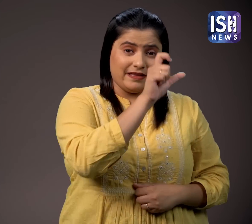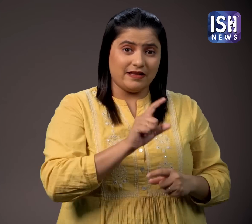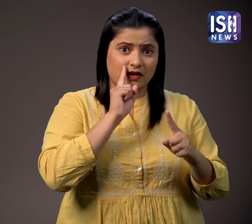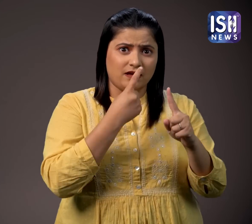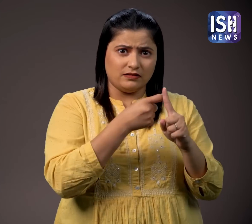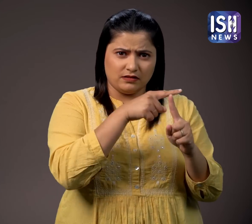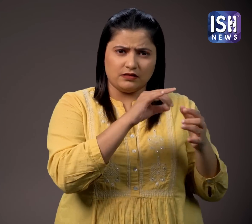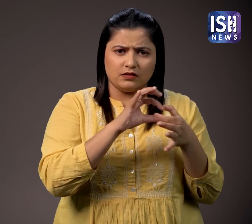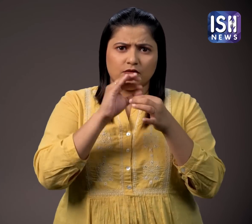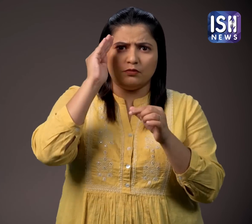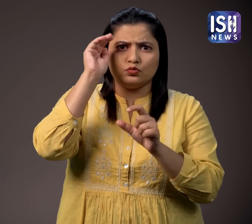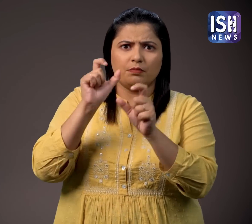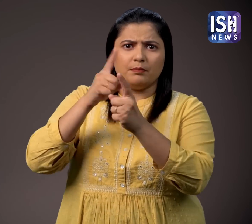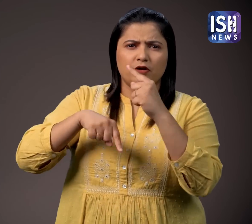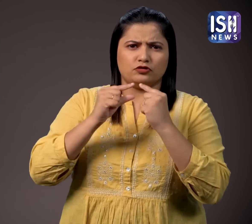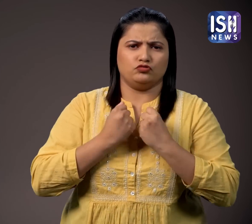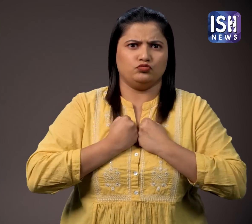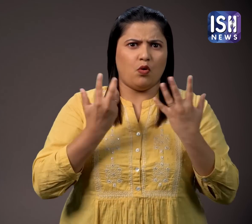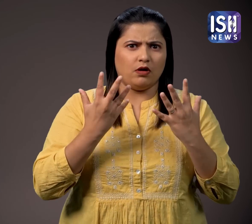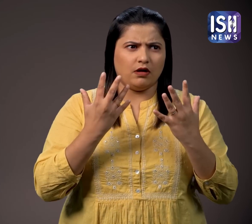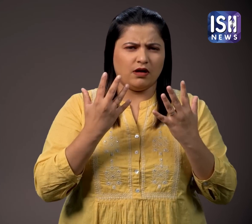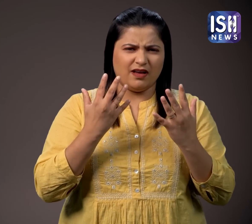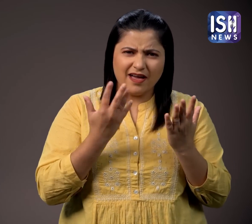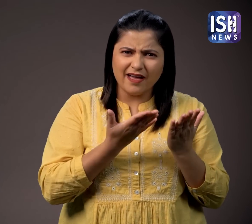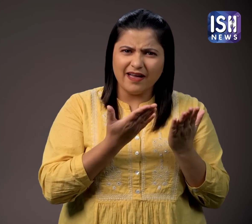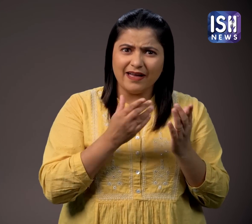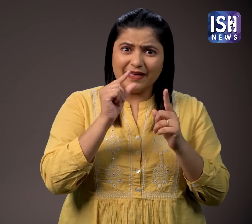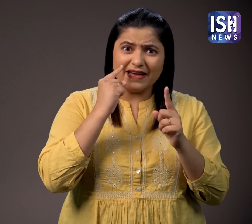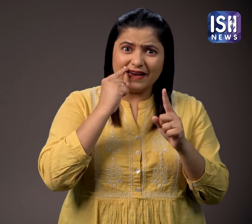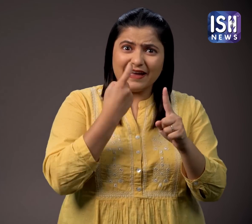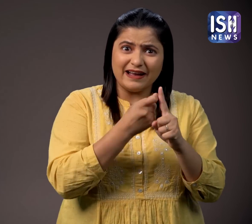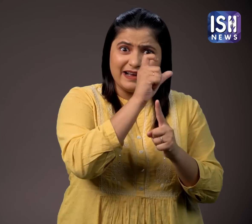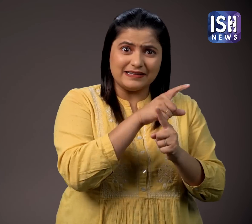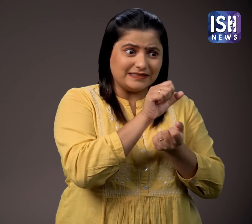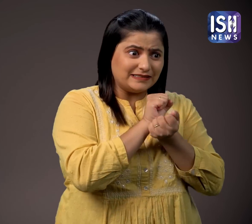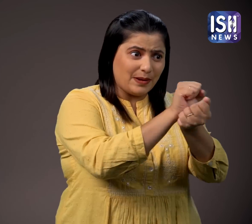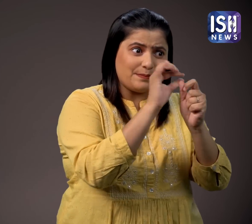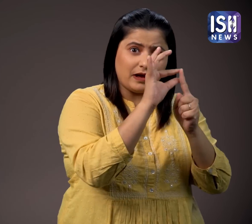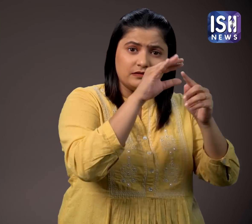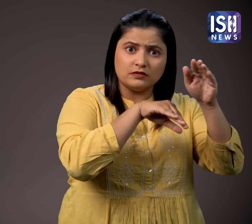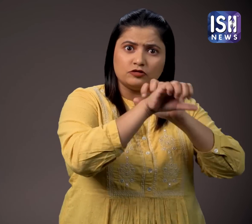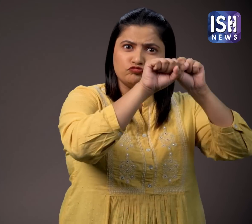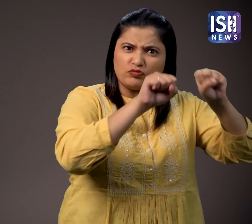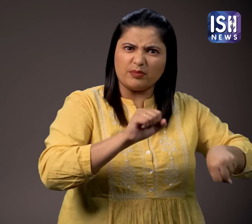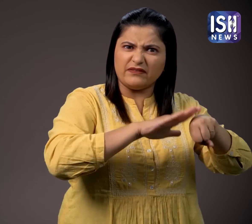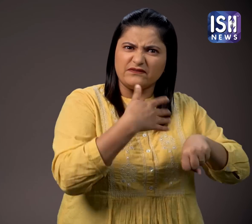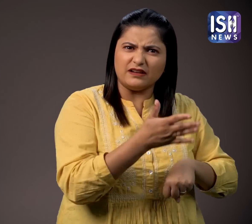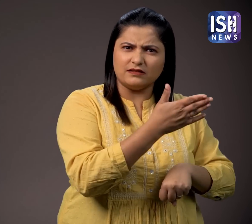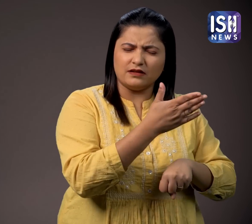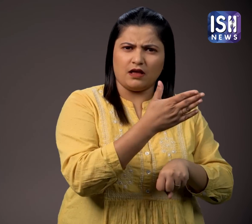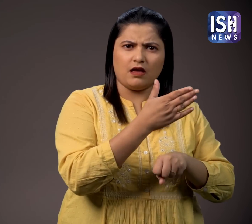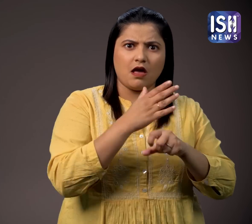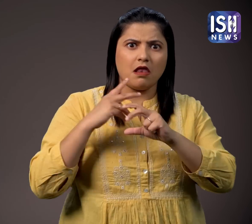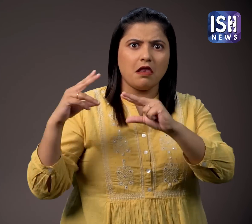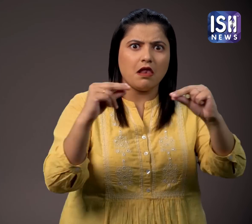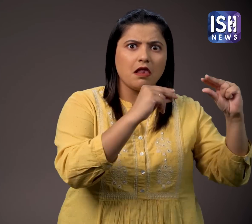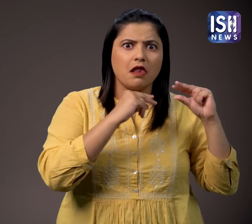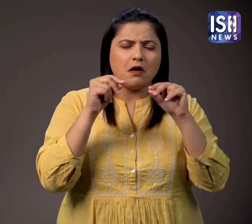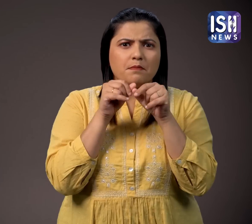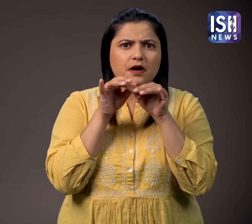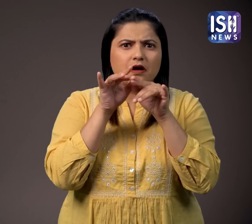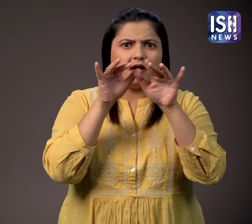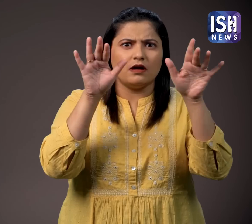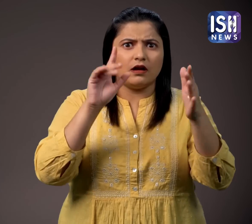Recently a shocking news went viral which claimed that Imran Khan was raped inside jail.